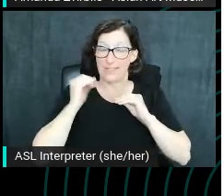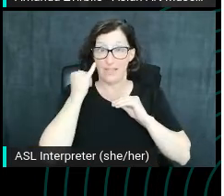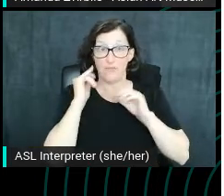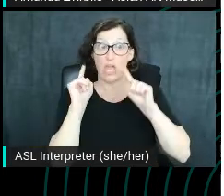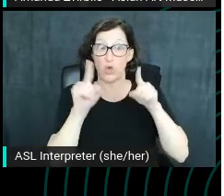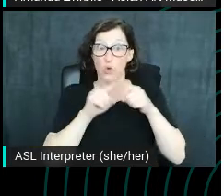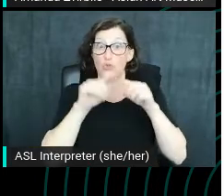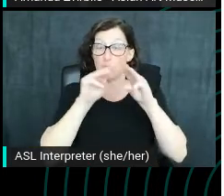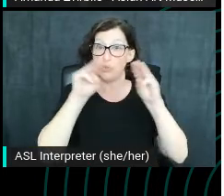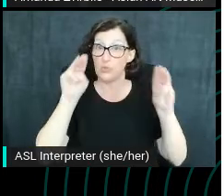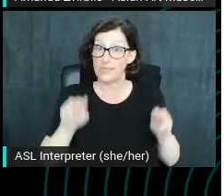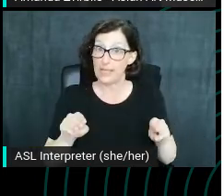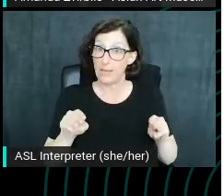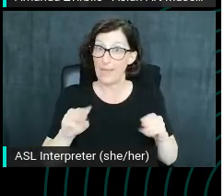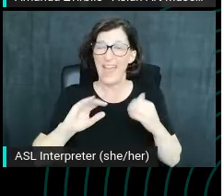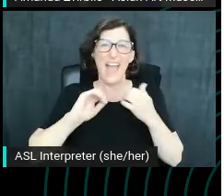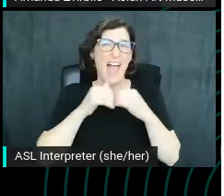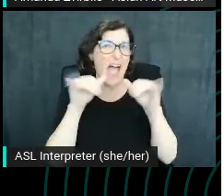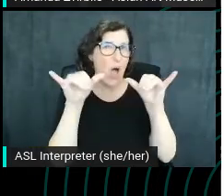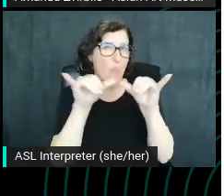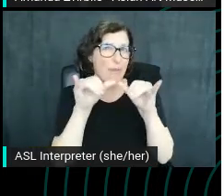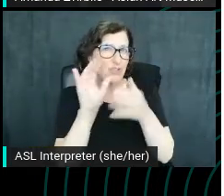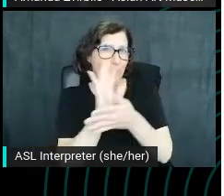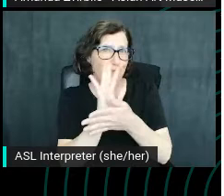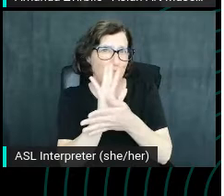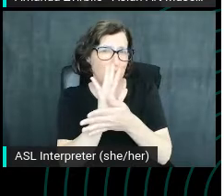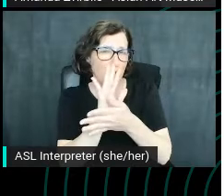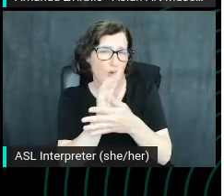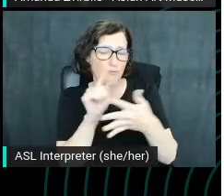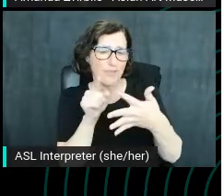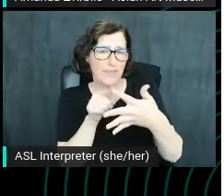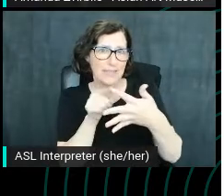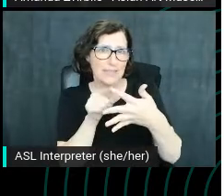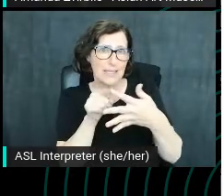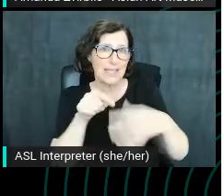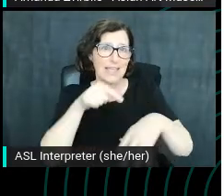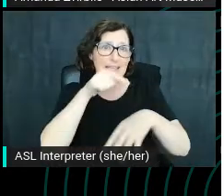And the key measurement for video that we focus on here is time spent watching,